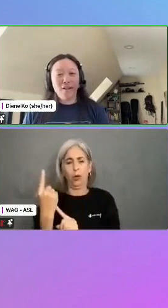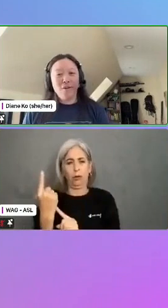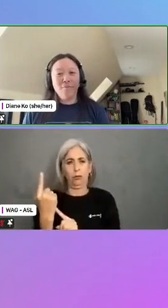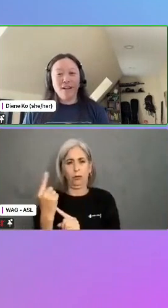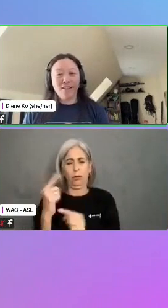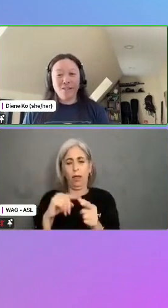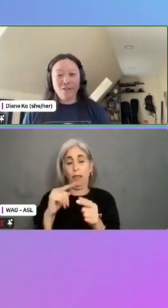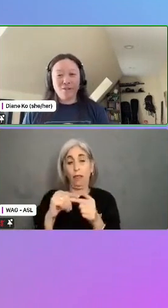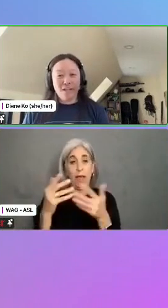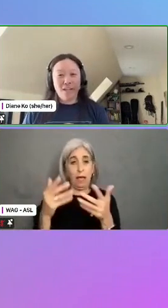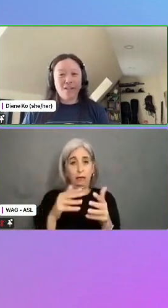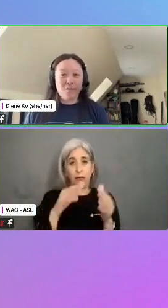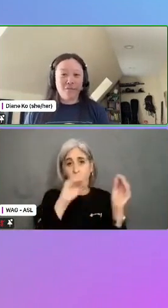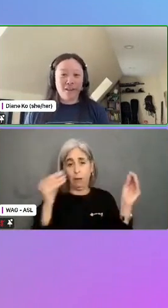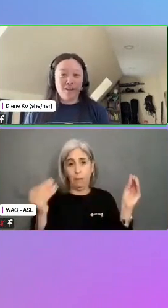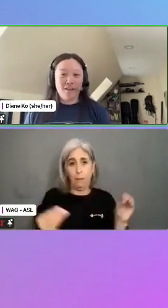H1 when the level is 1, and